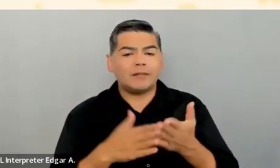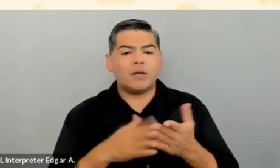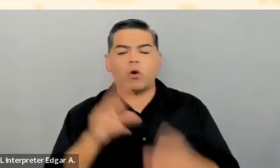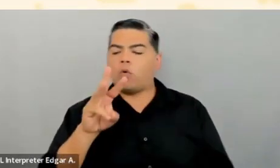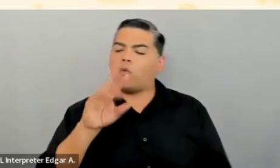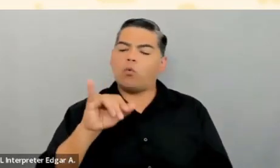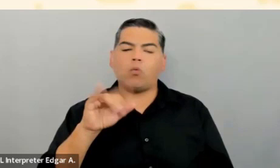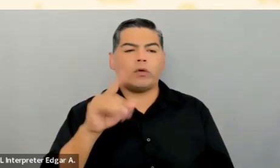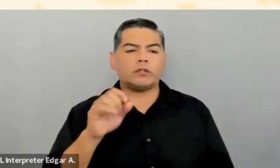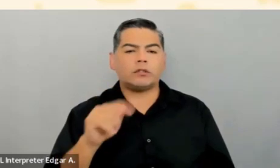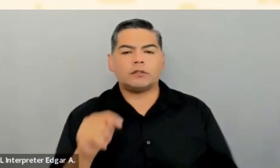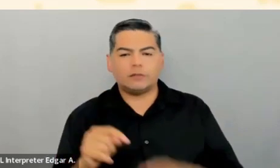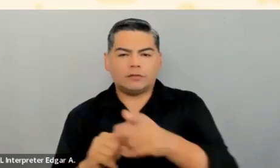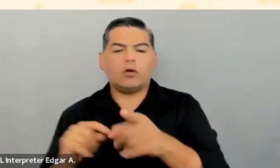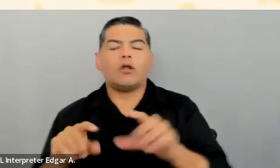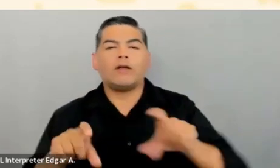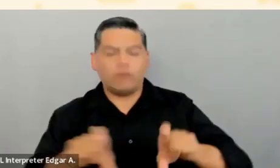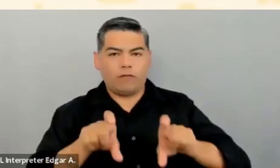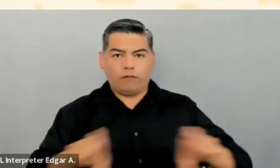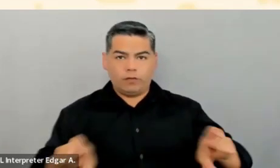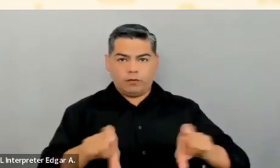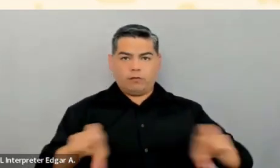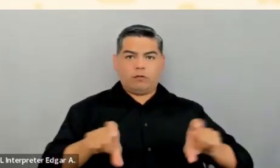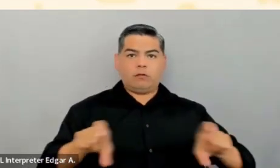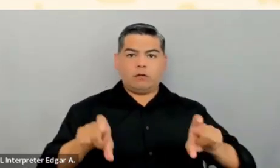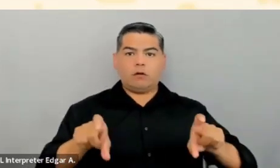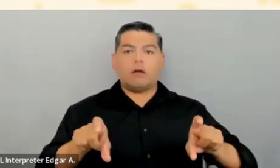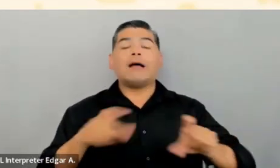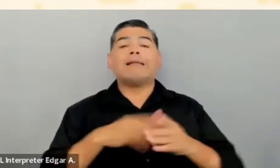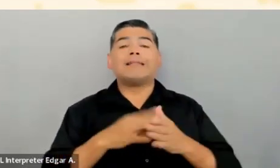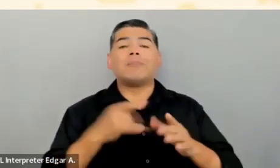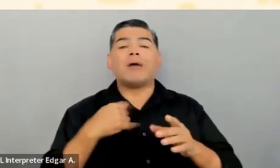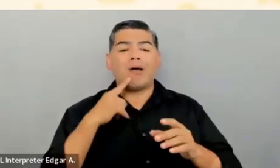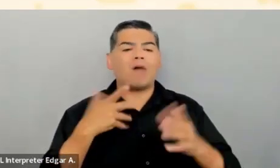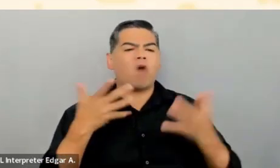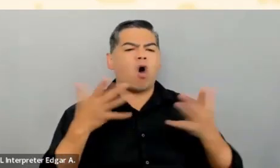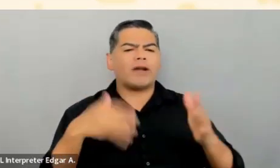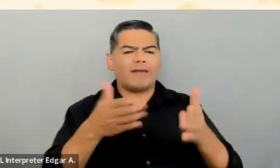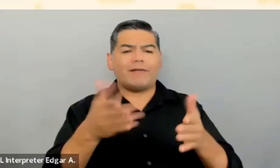So I've configured some footer widgets. Just a couple of things are configured very, very little.